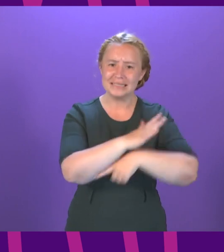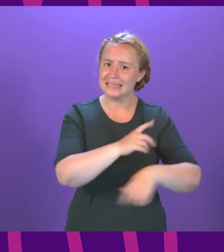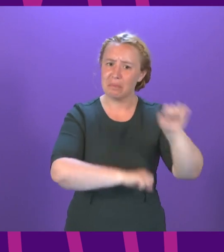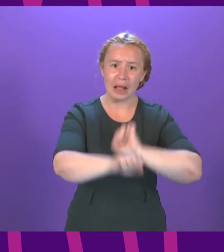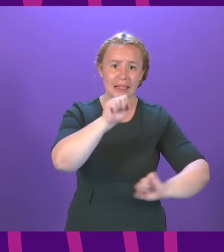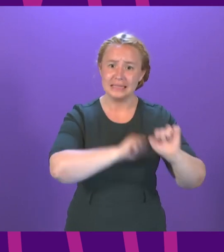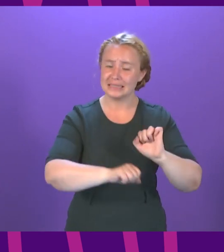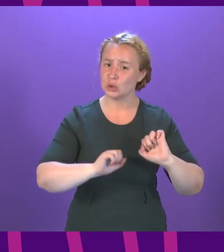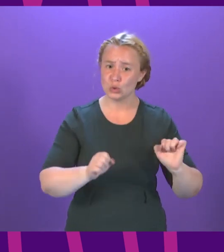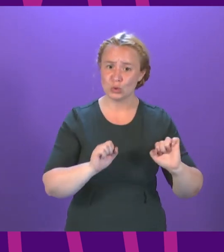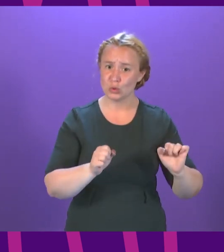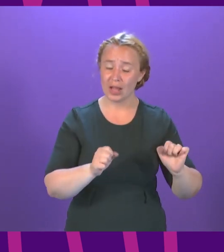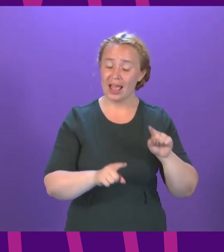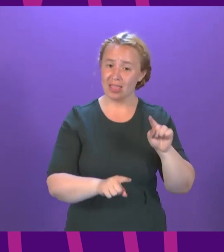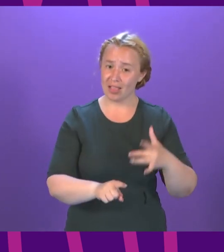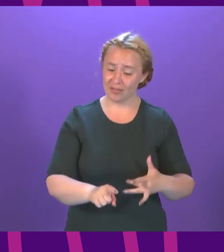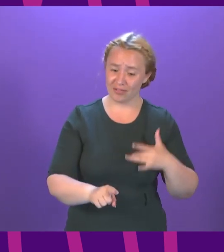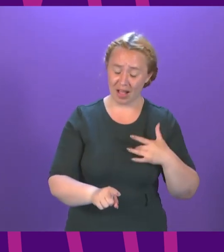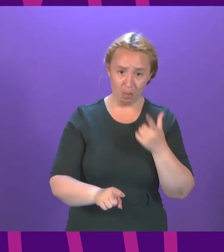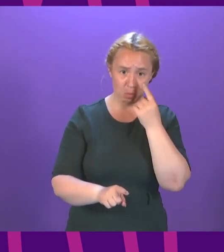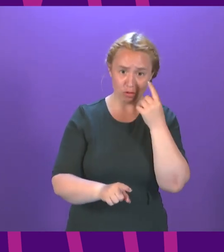and they are concerned about their risk of contracting Covid.